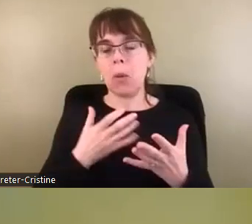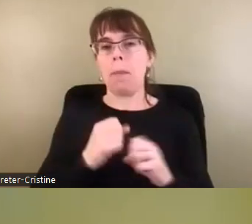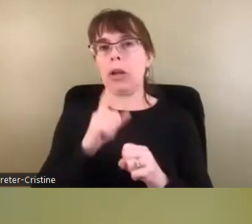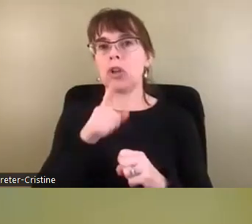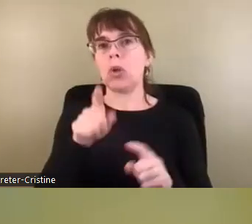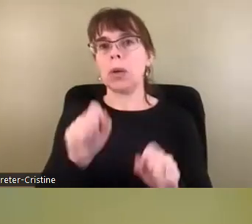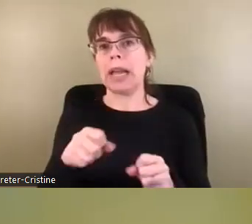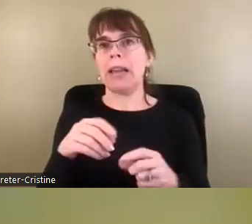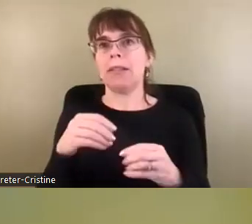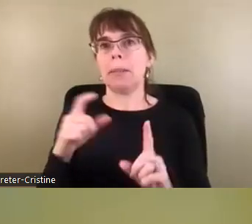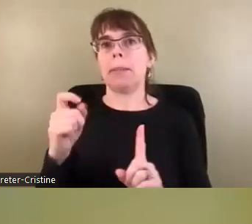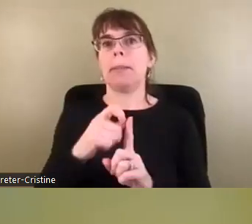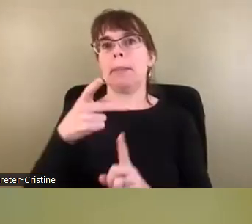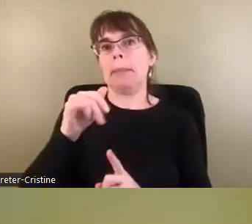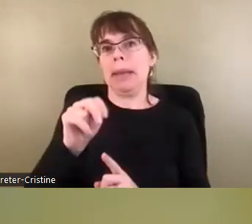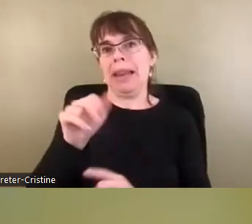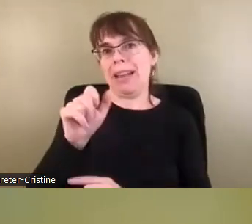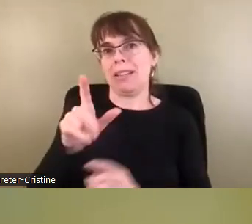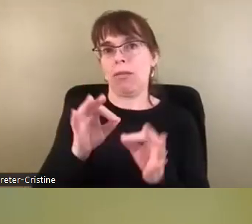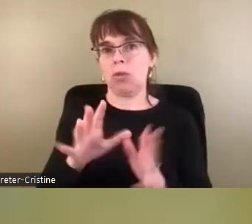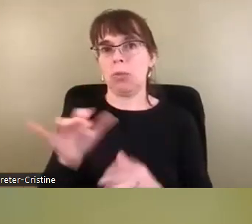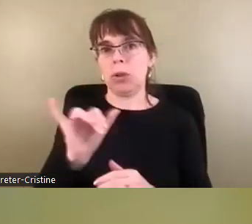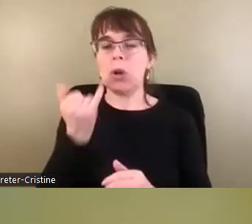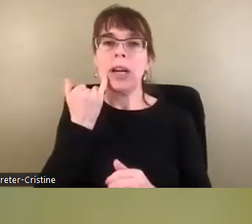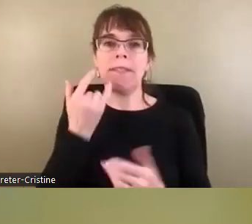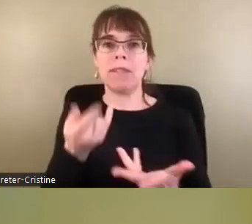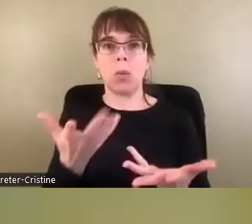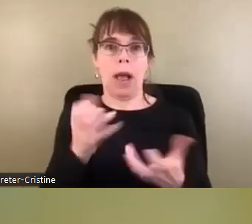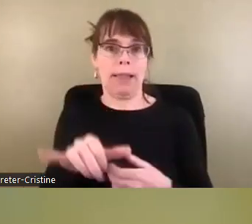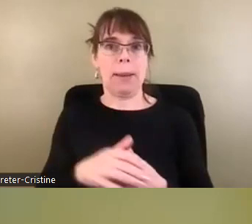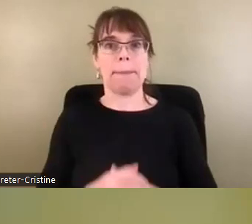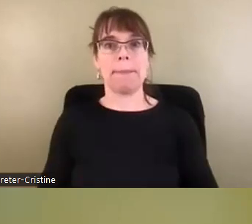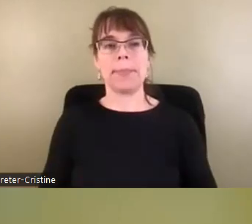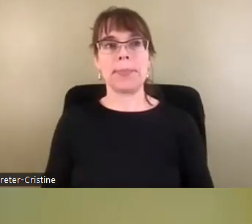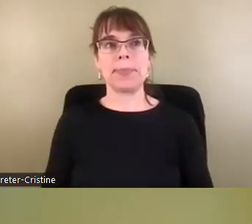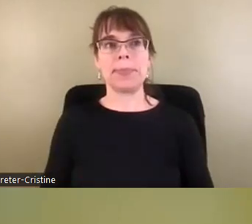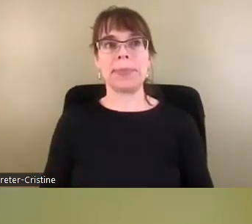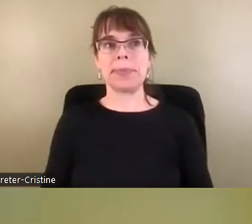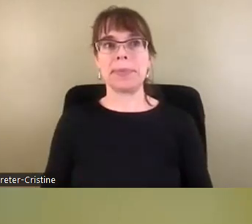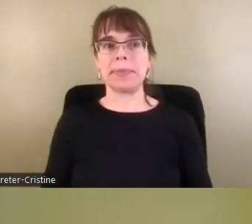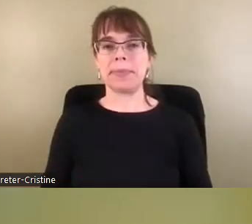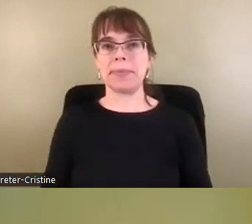can go ahead and pin the ASL interpreter if you're wanting to see her in a larger view.